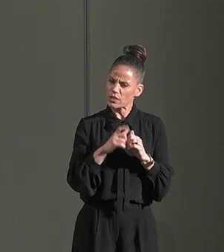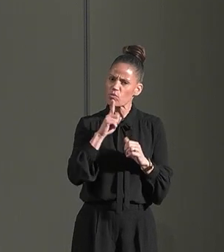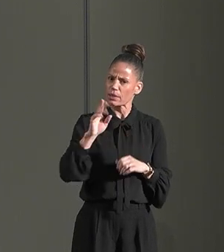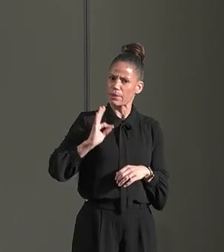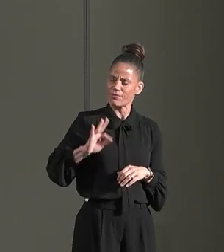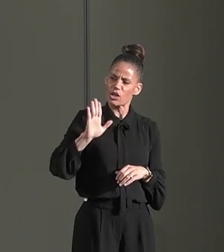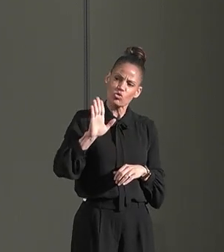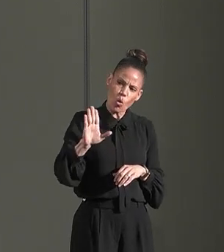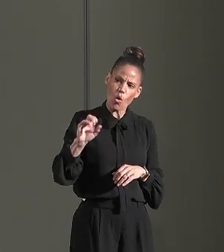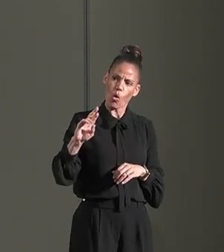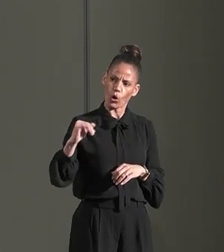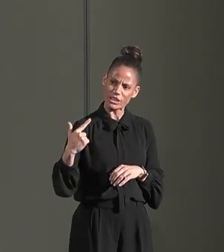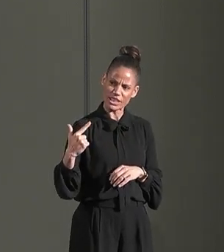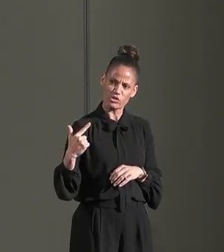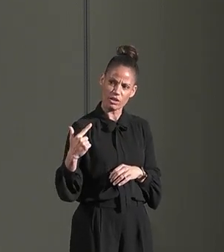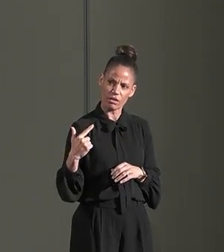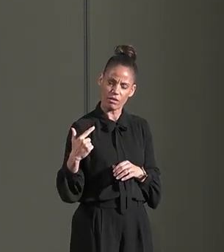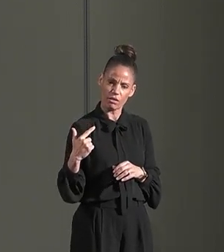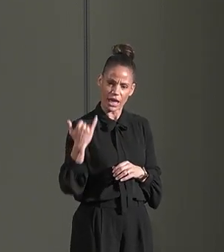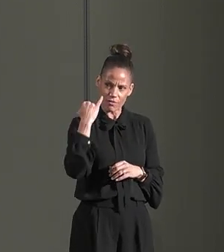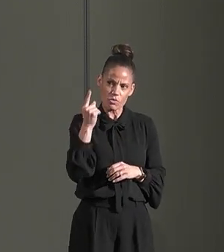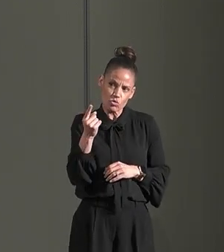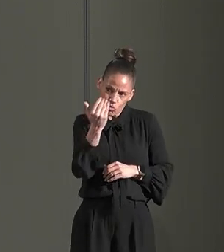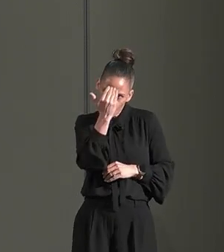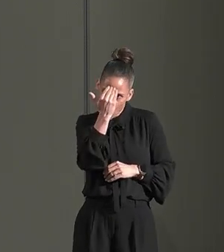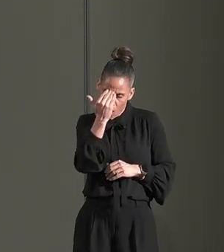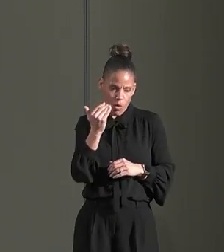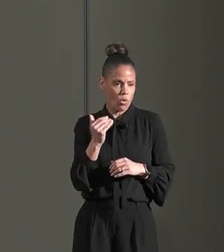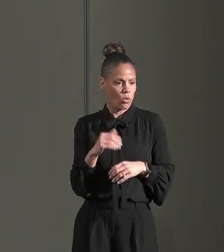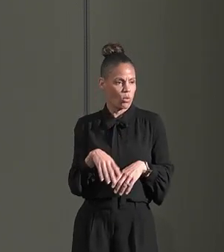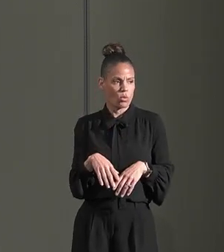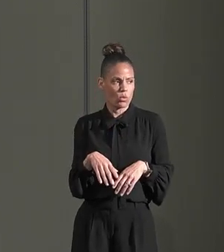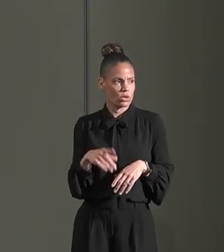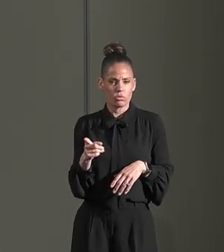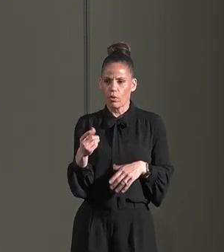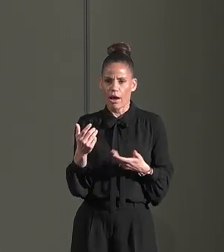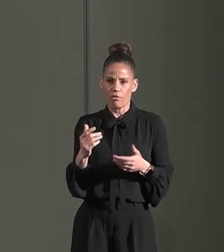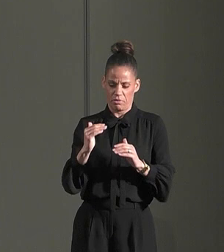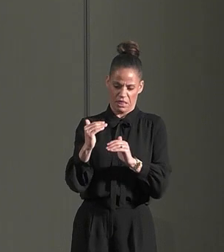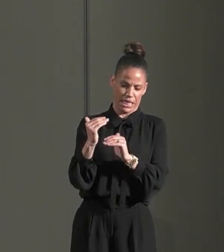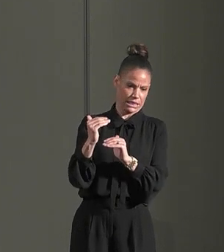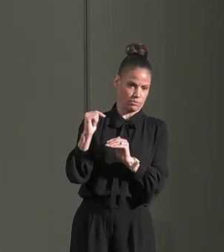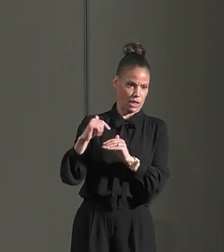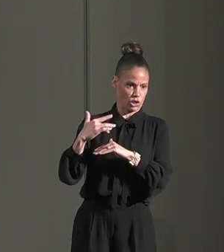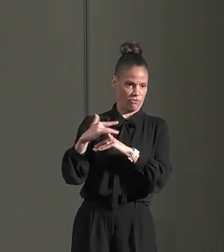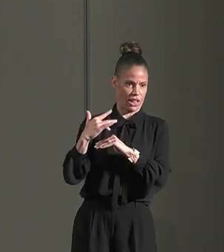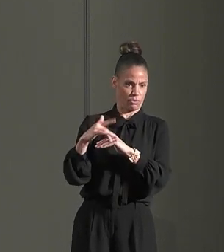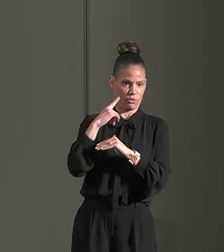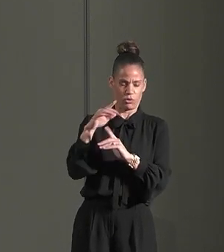organization to know hey we've got this much availability of specialized resources to help